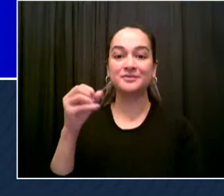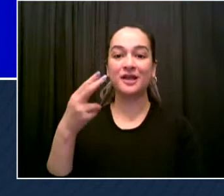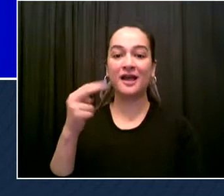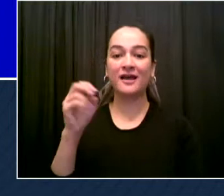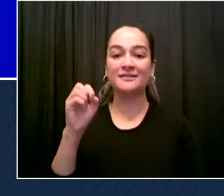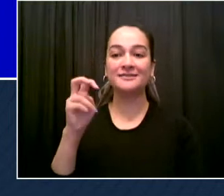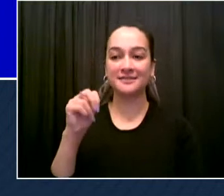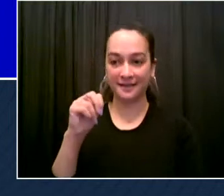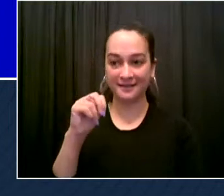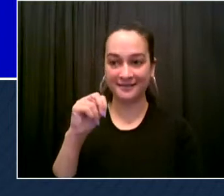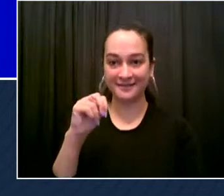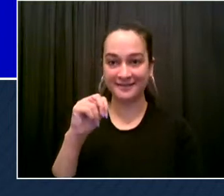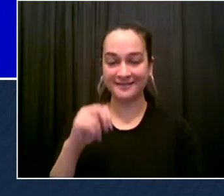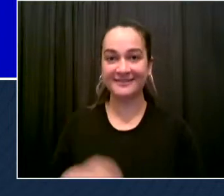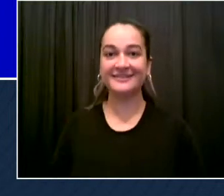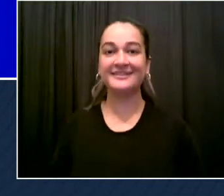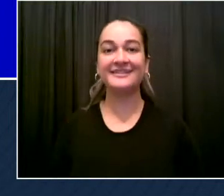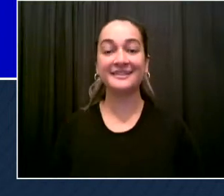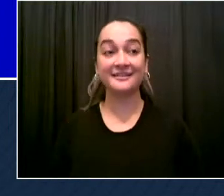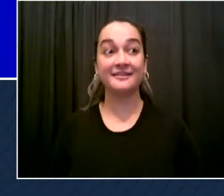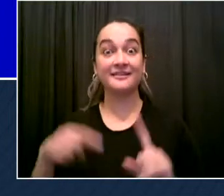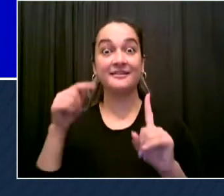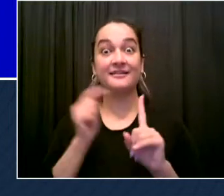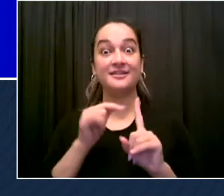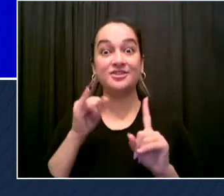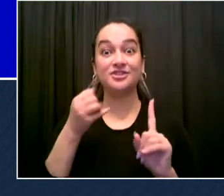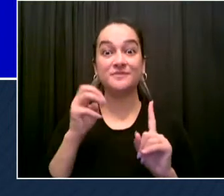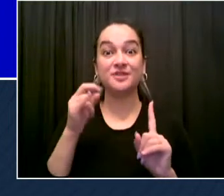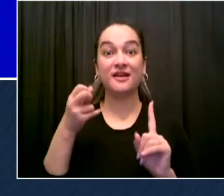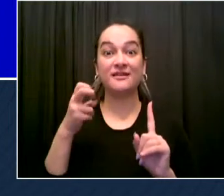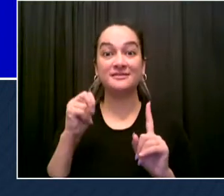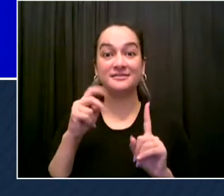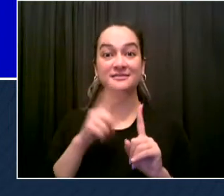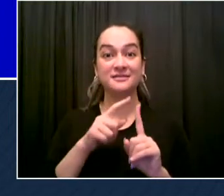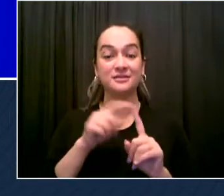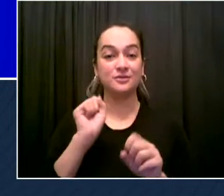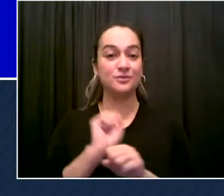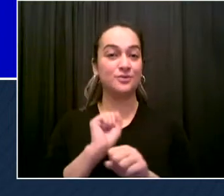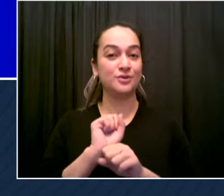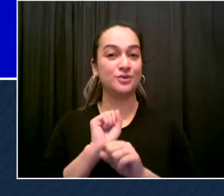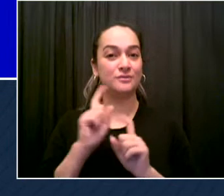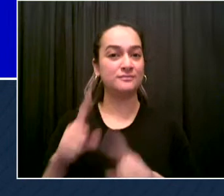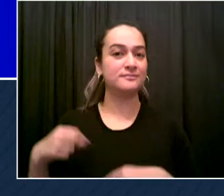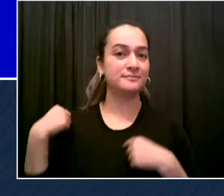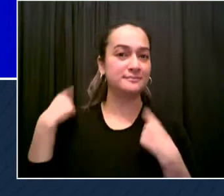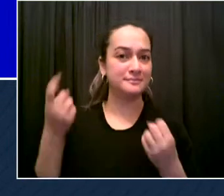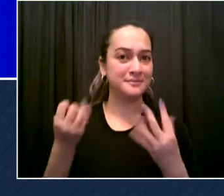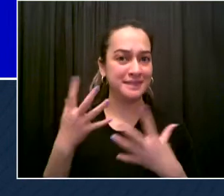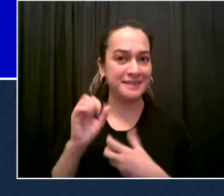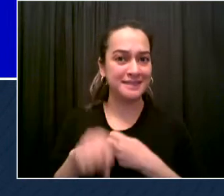THANK JIM JOHNSON. HE'S DONE OUTSTANDING WORK AS OUR CORPORATION COUNSEL